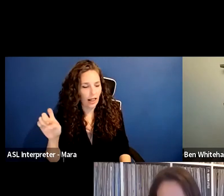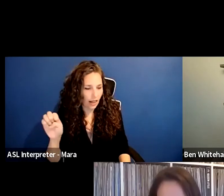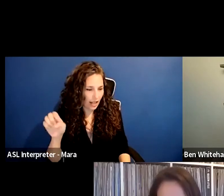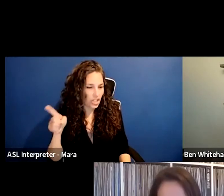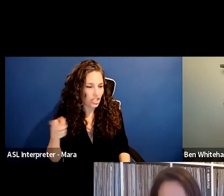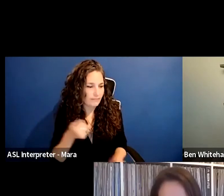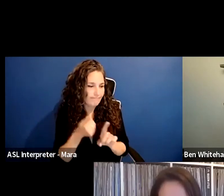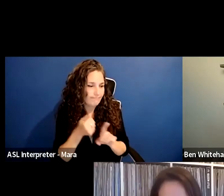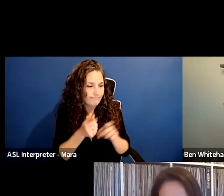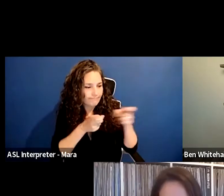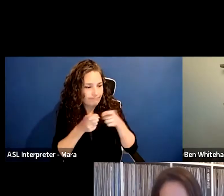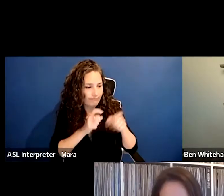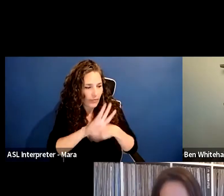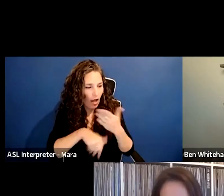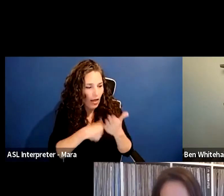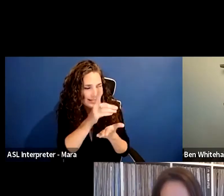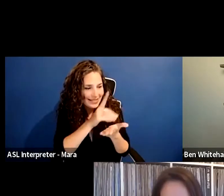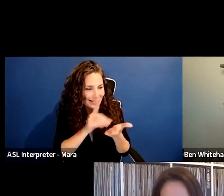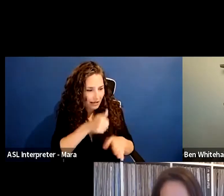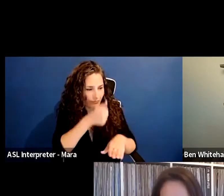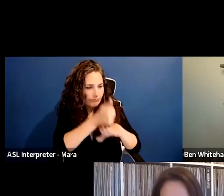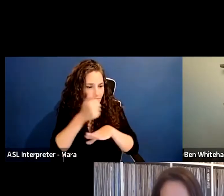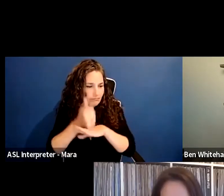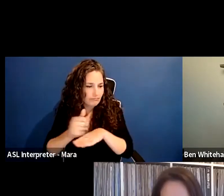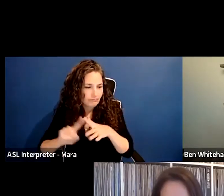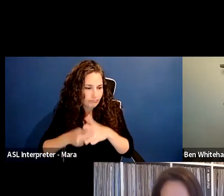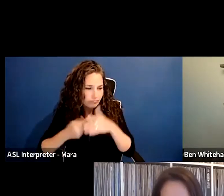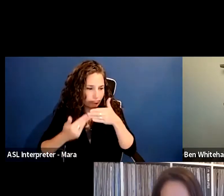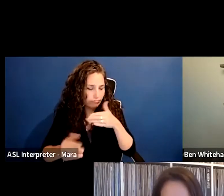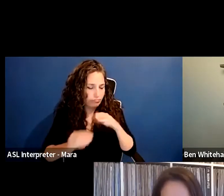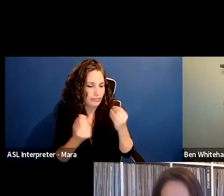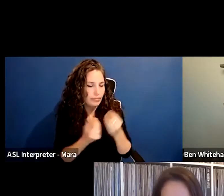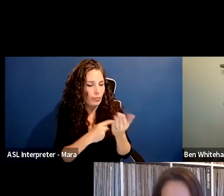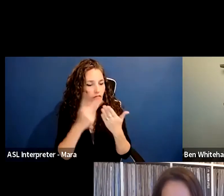of the organization's professional development programs,